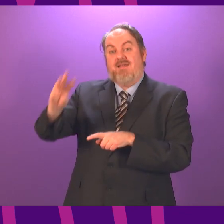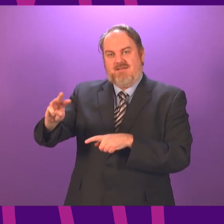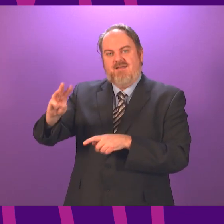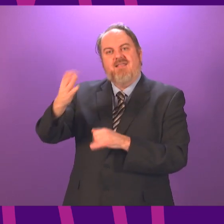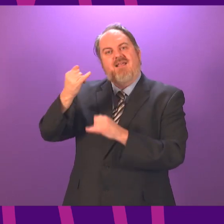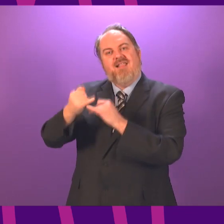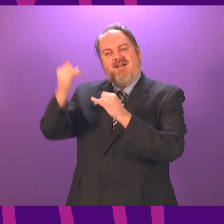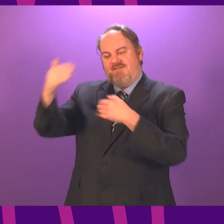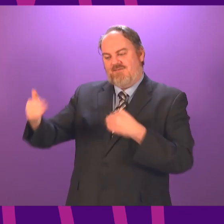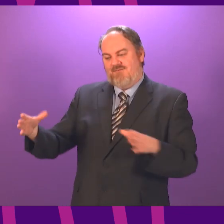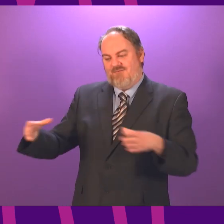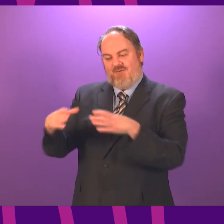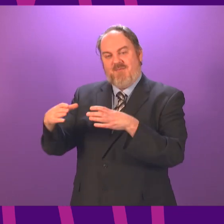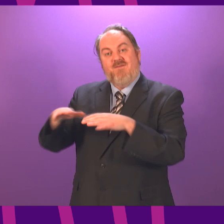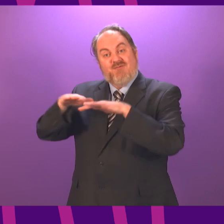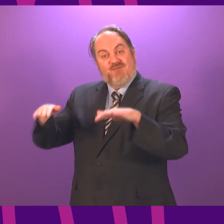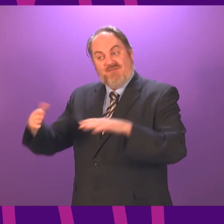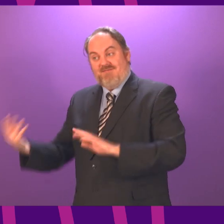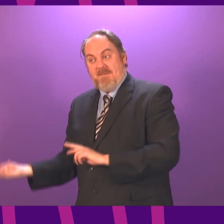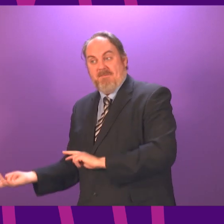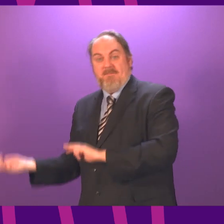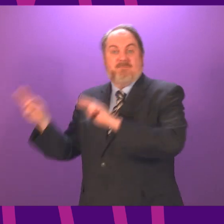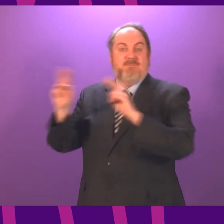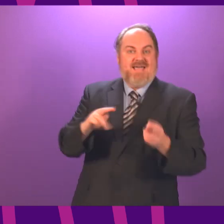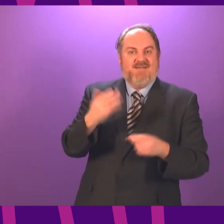of the return to school would be three weeks after that if we have not got all pupils back